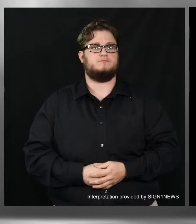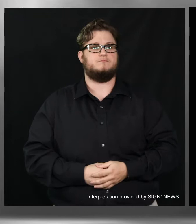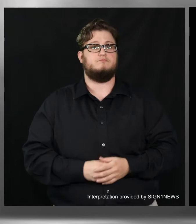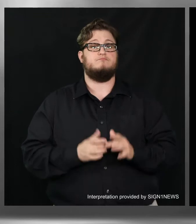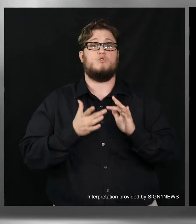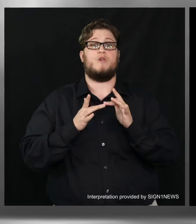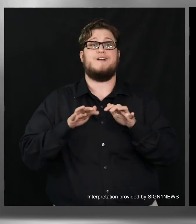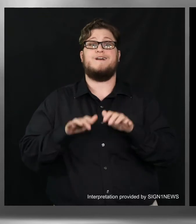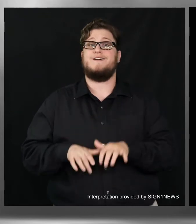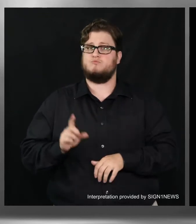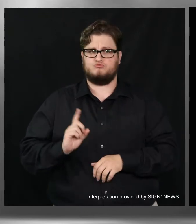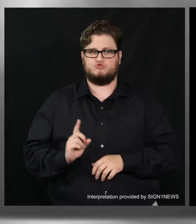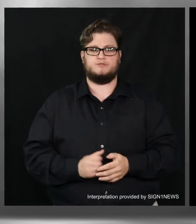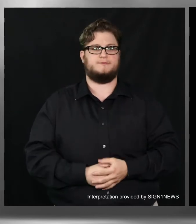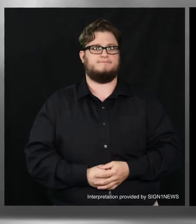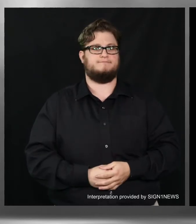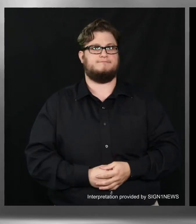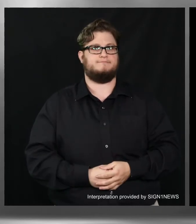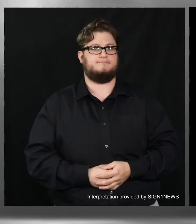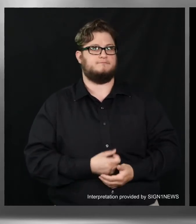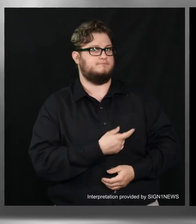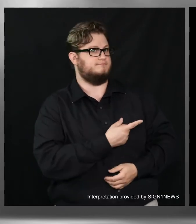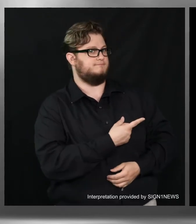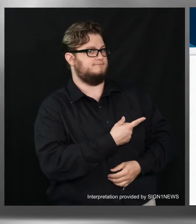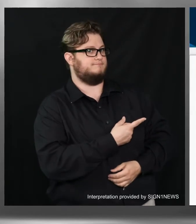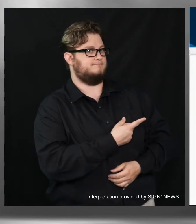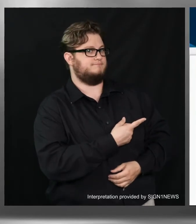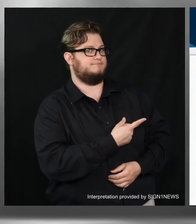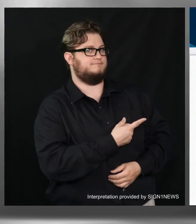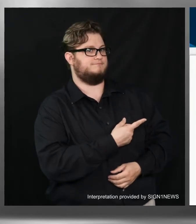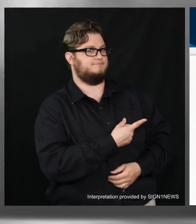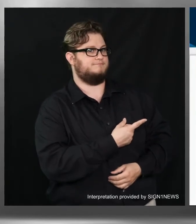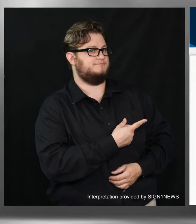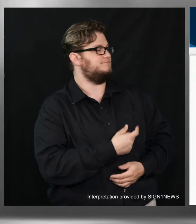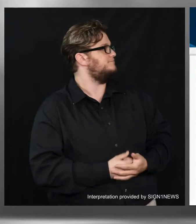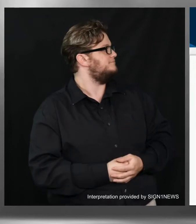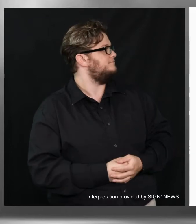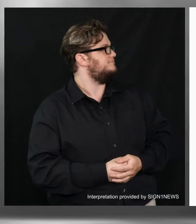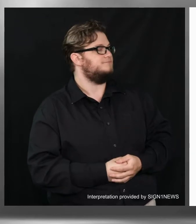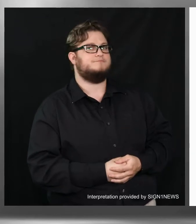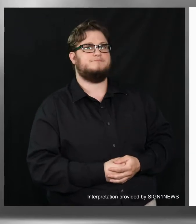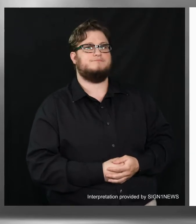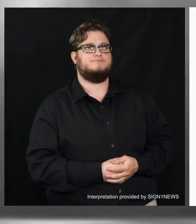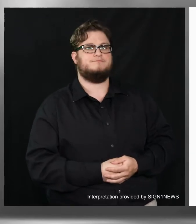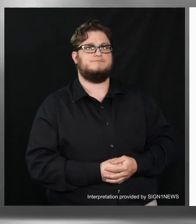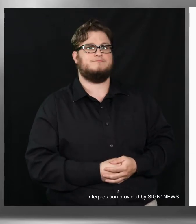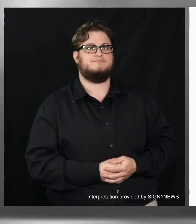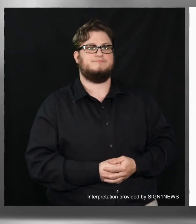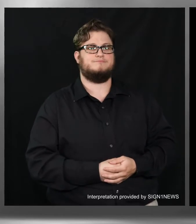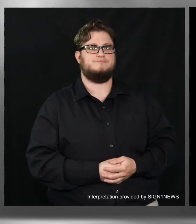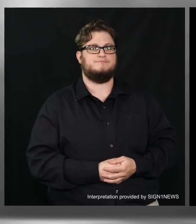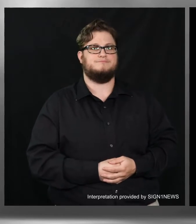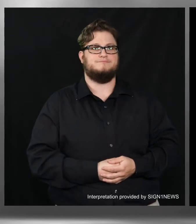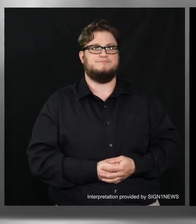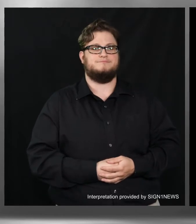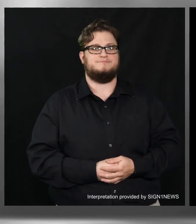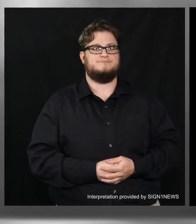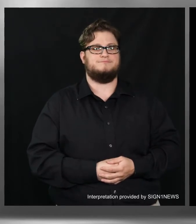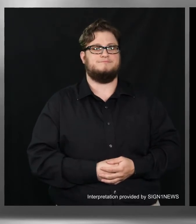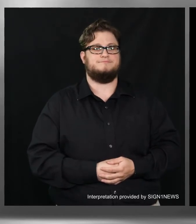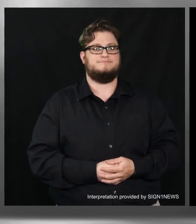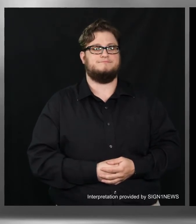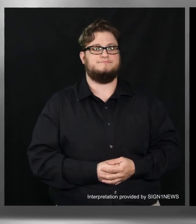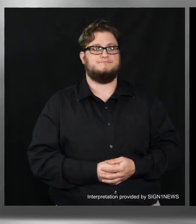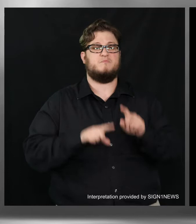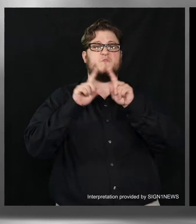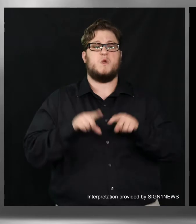license or valid ID or when you register. Go to registervote.sos.ga.gov and complete the form.